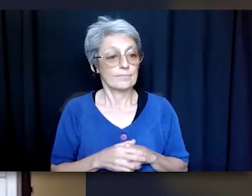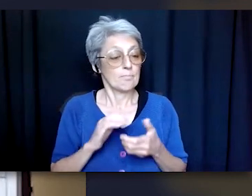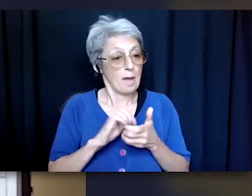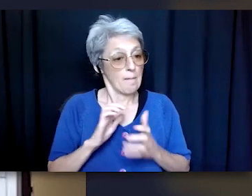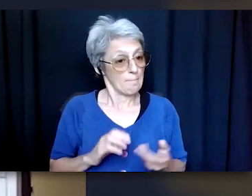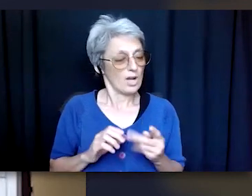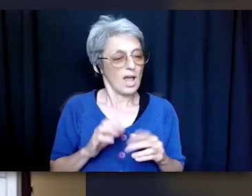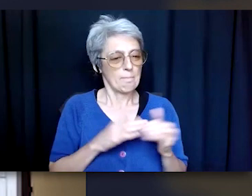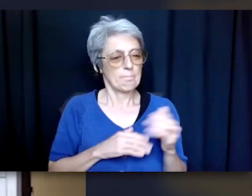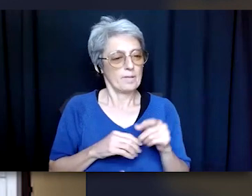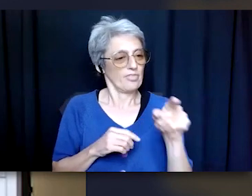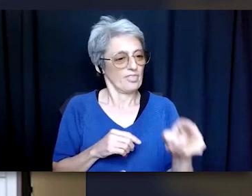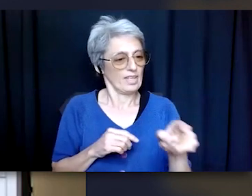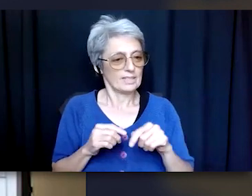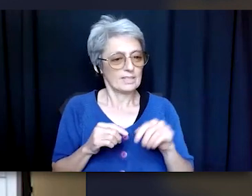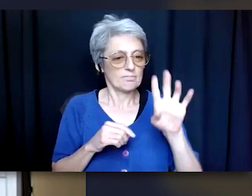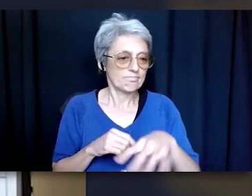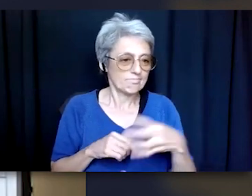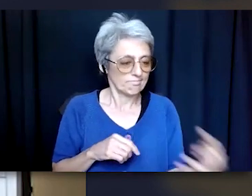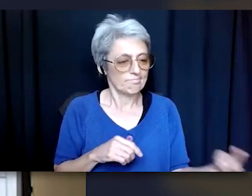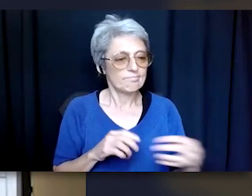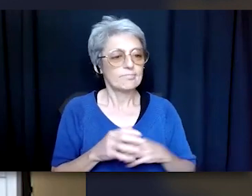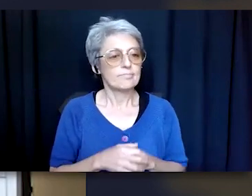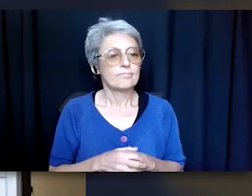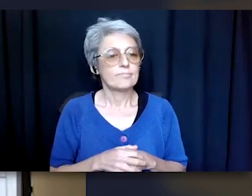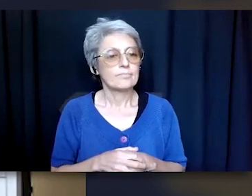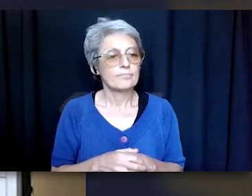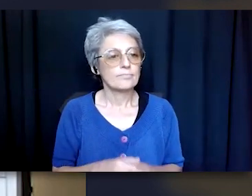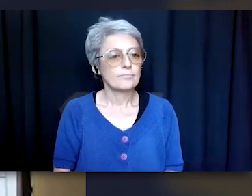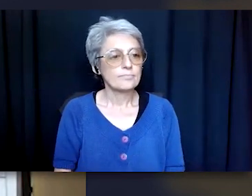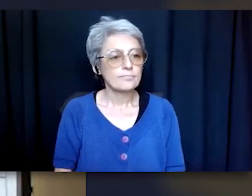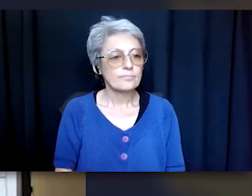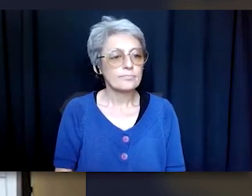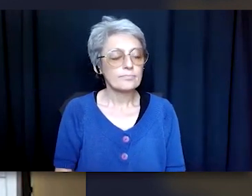what we’re thinking about is the types of information that you’re looking for. If you’re